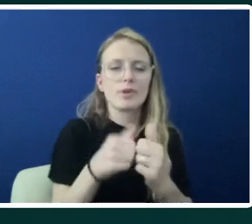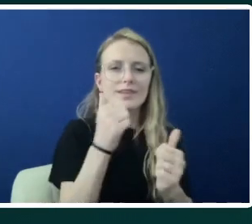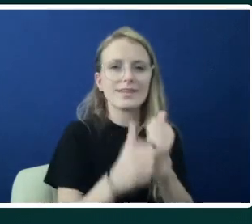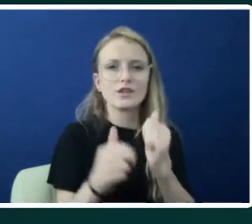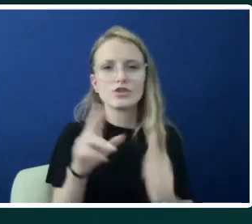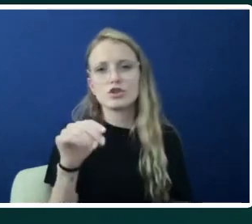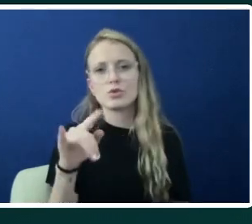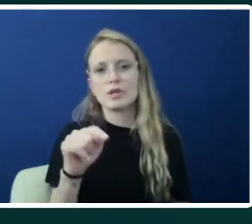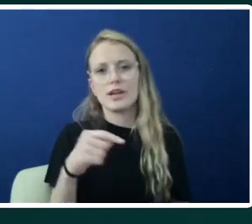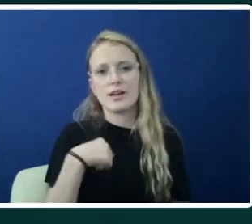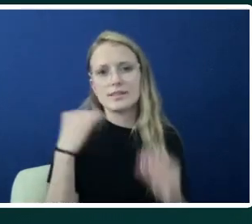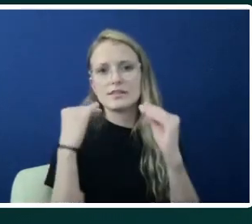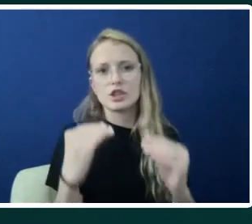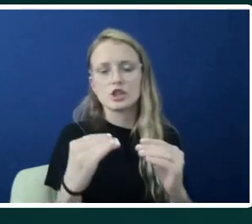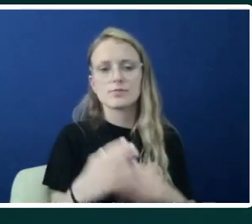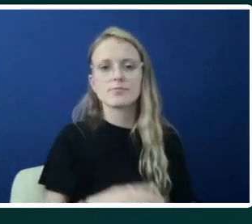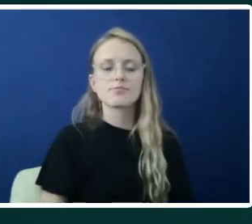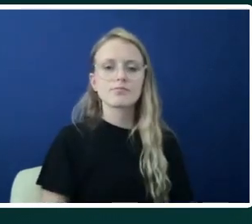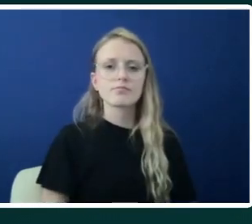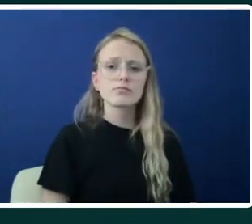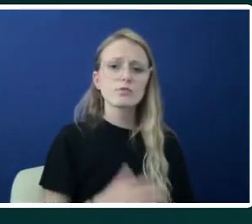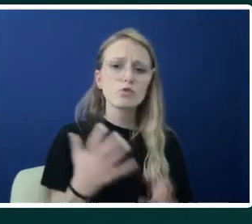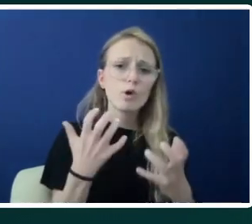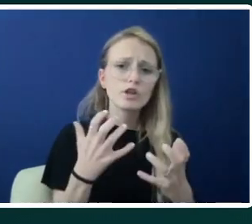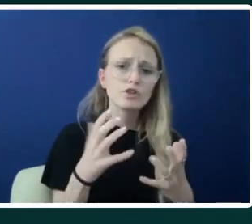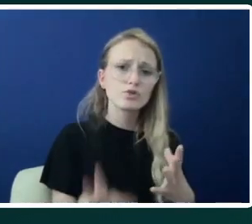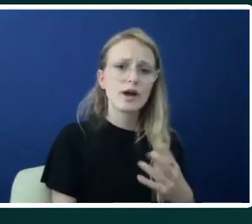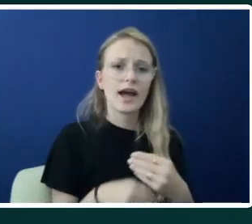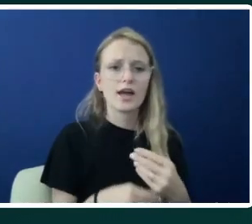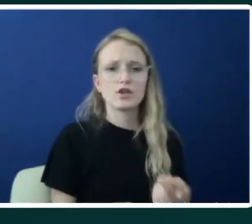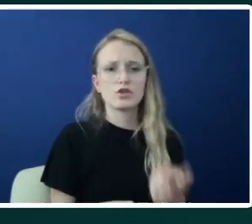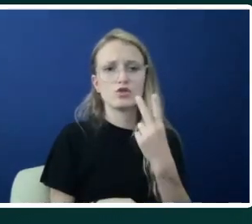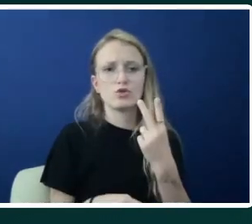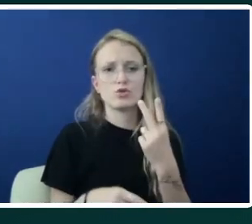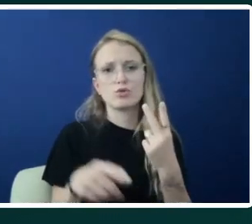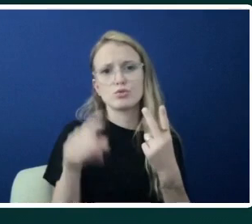With the sense of these two concentric circles that are around it, number one youth agency.